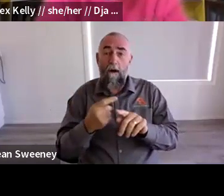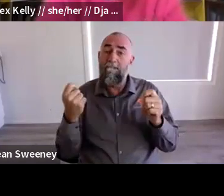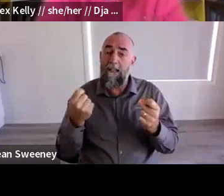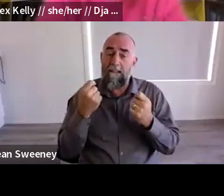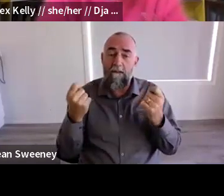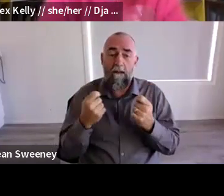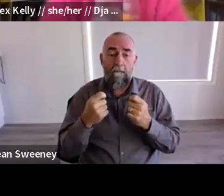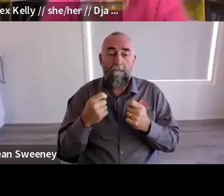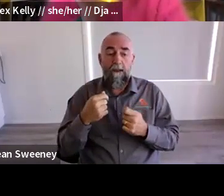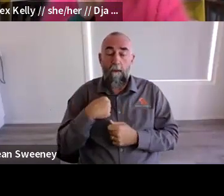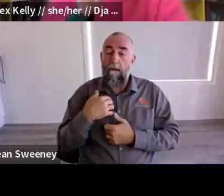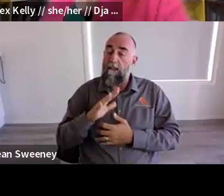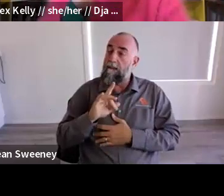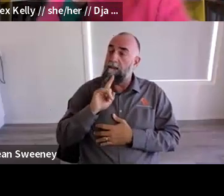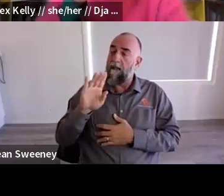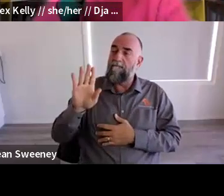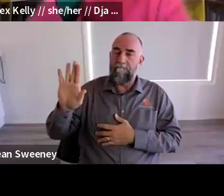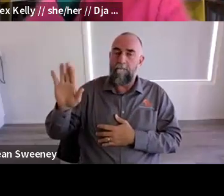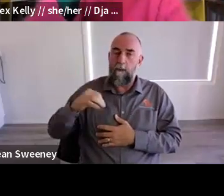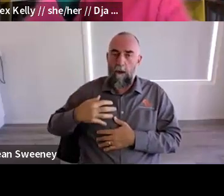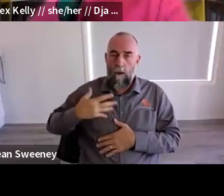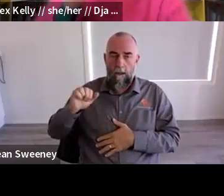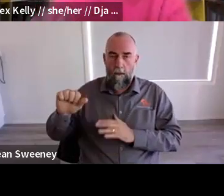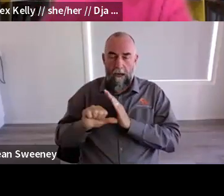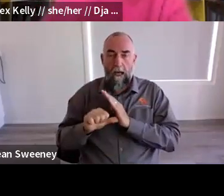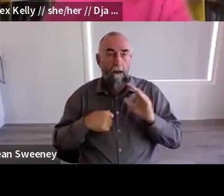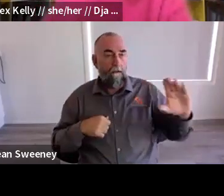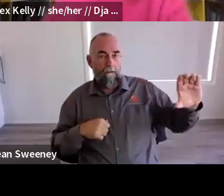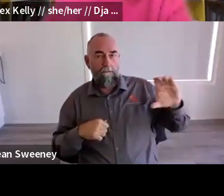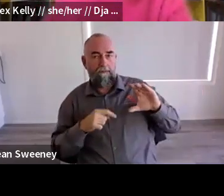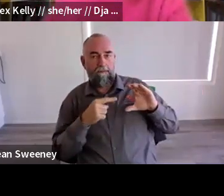to replace the $100,000 that Santos gave every year, for the opening, you